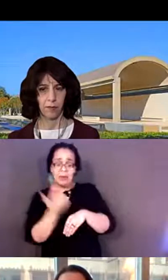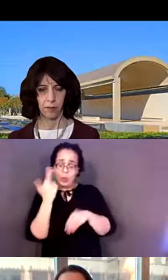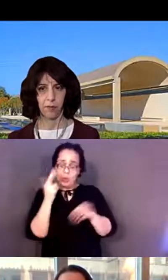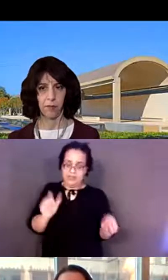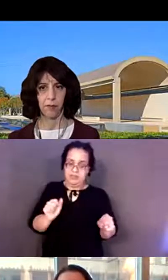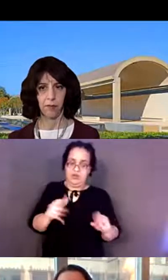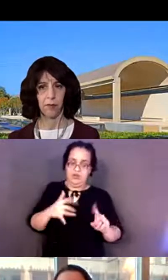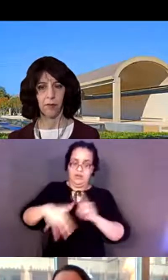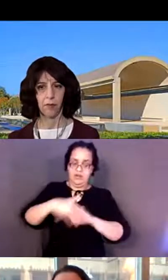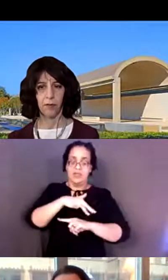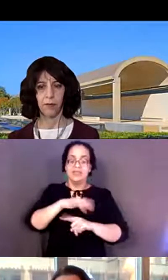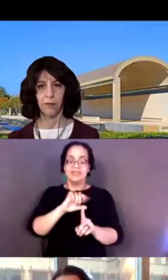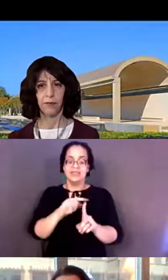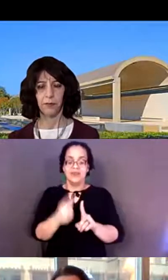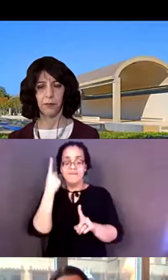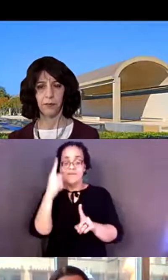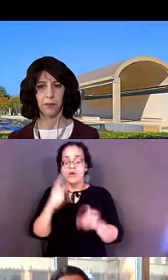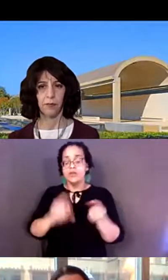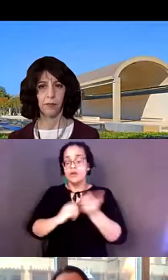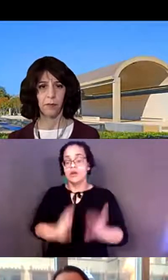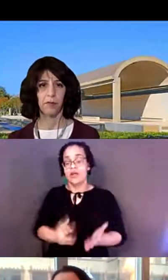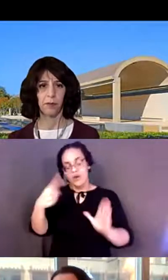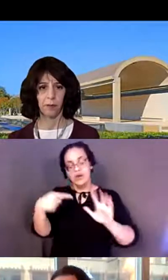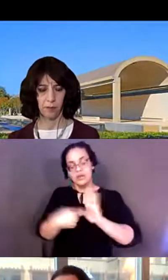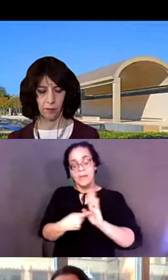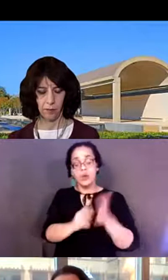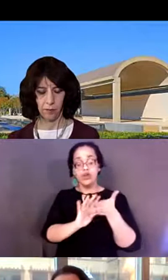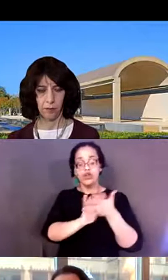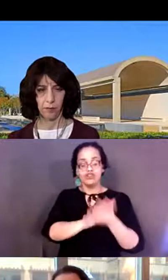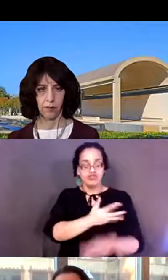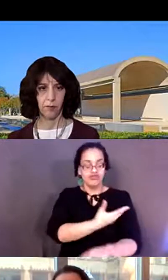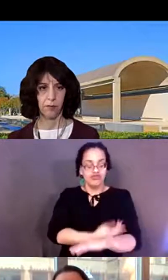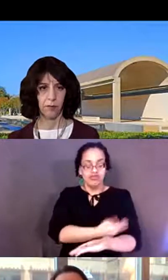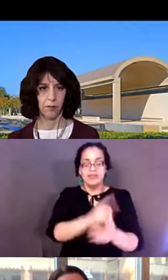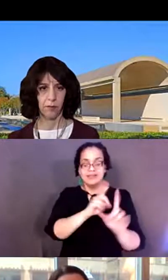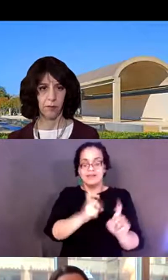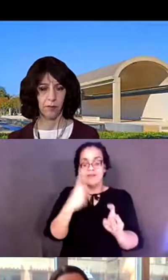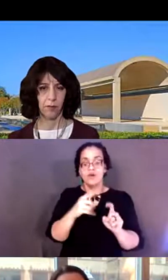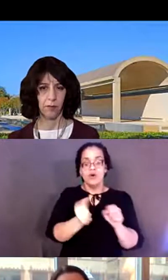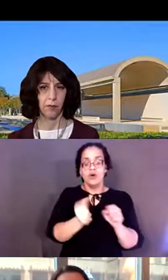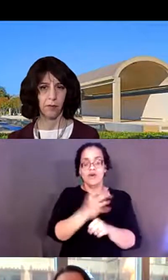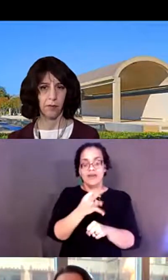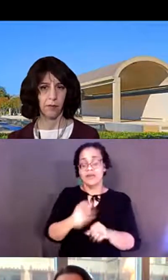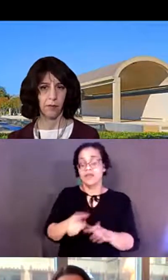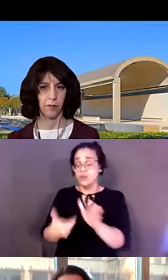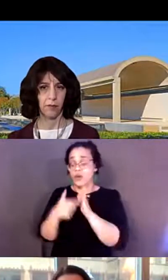including from screening for COVID-19, appropriately wearing personal